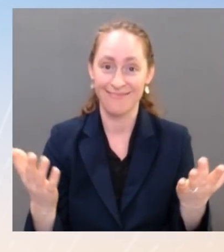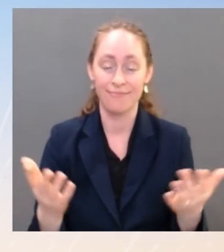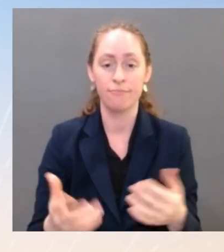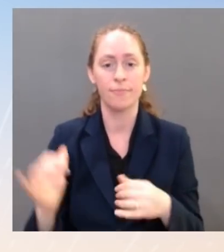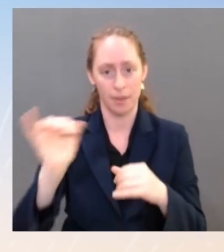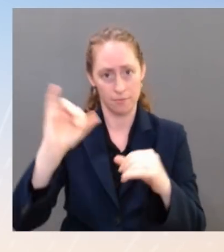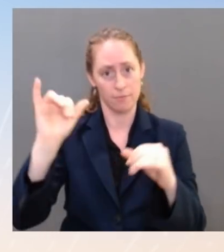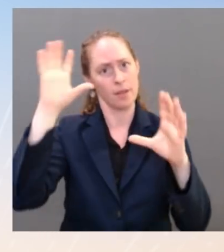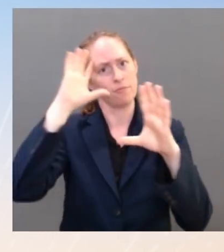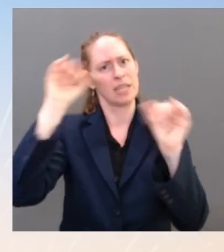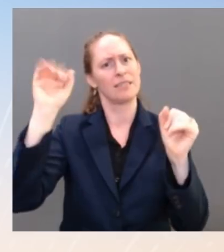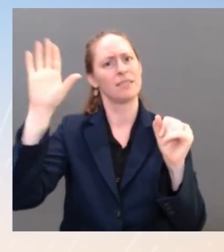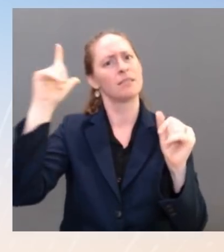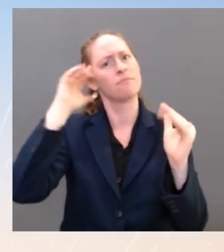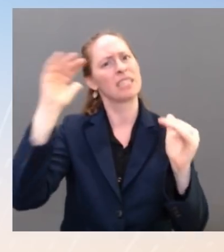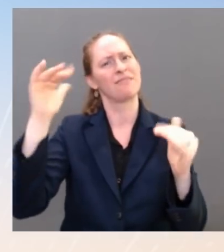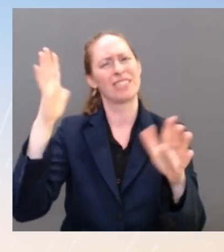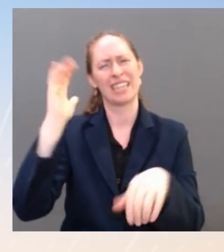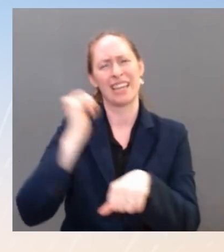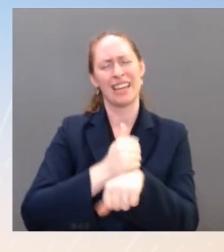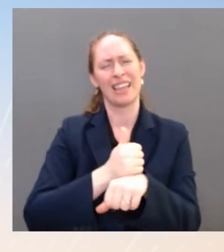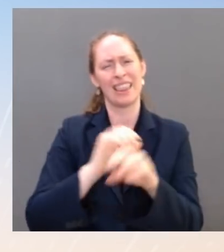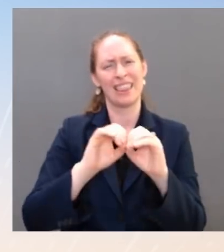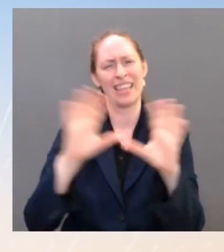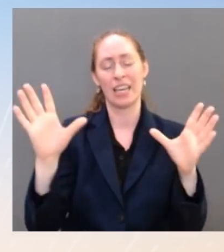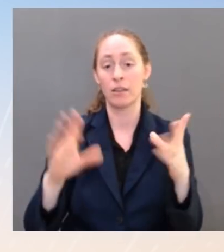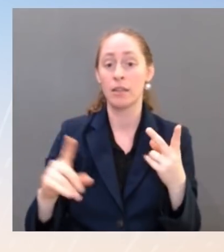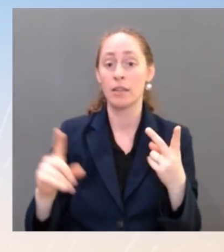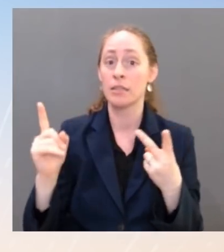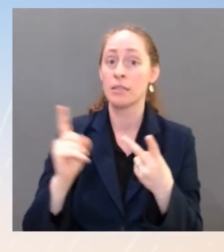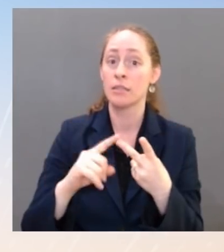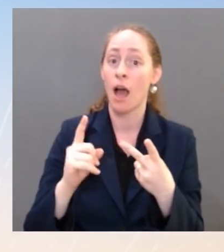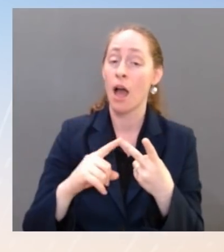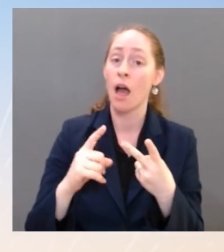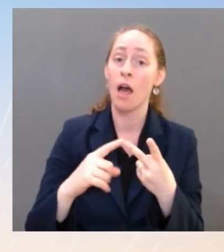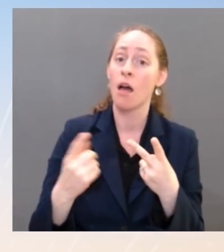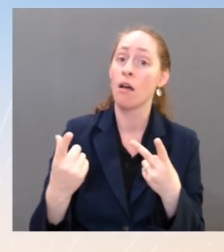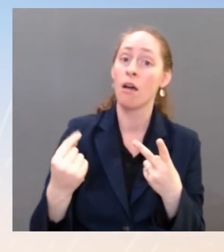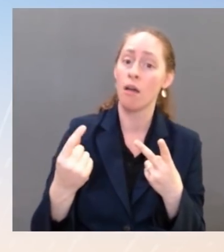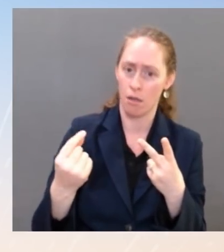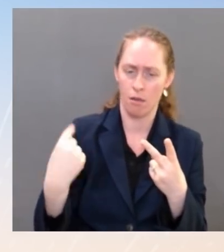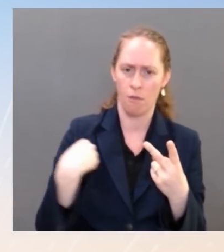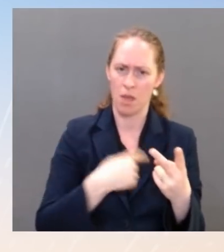The infrastructure bill made the Office of Made in America at OMB permanent.